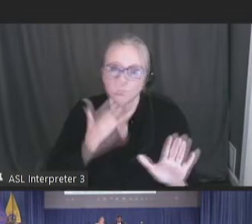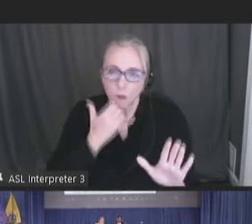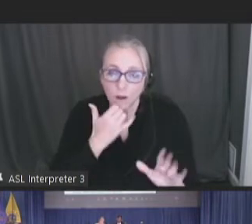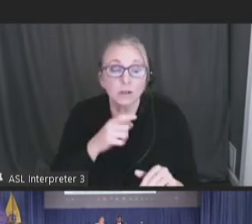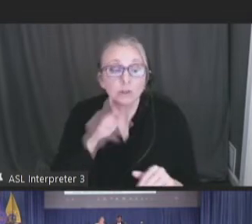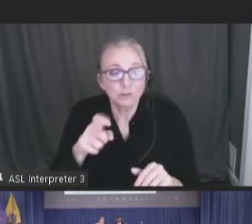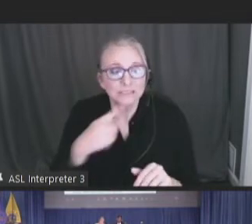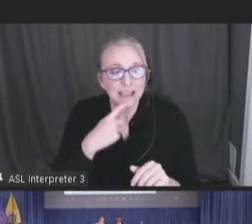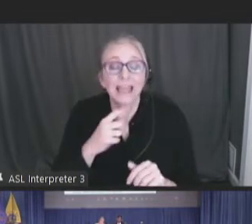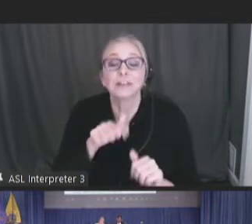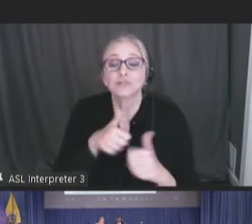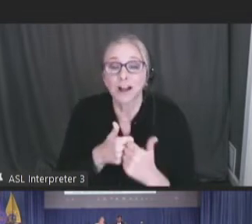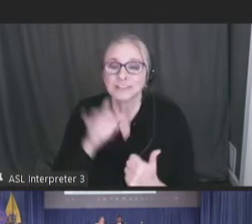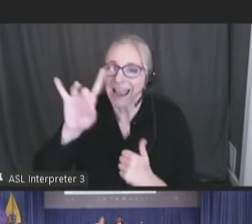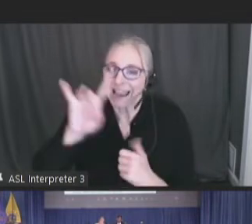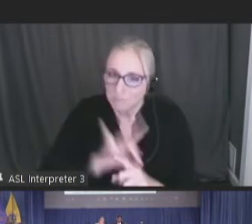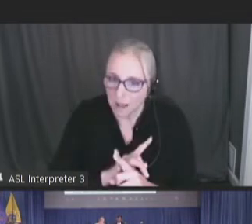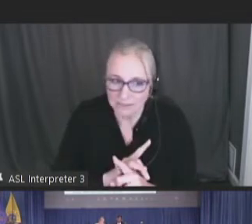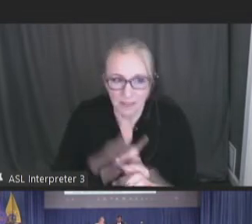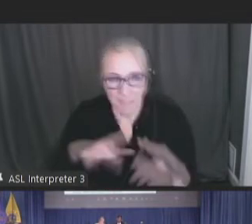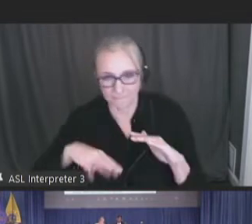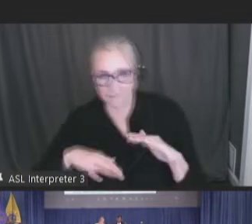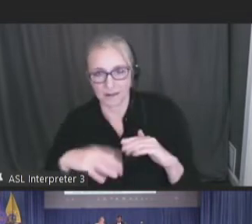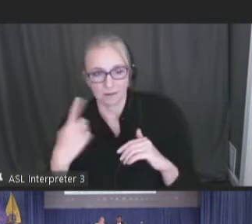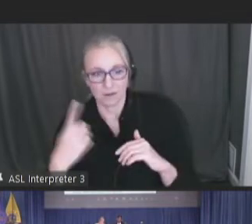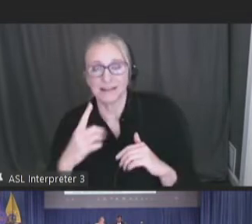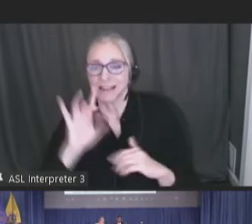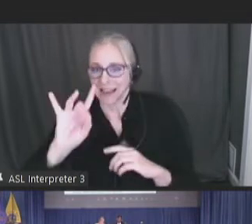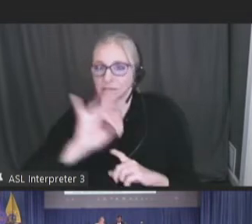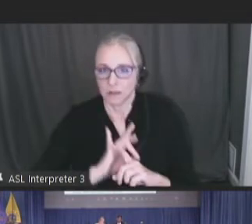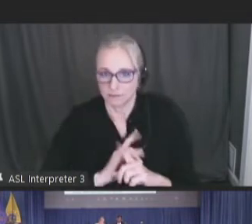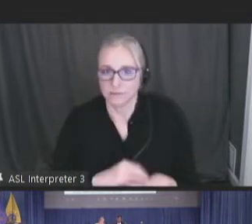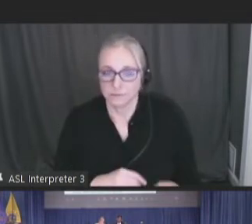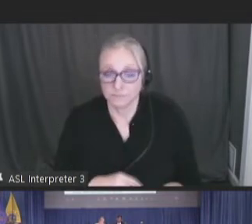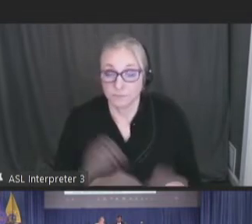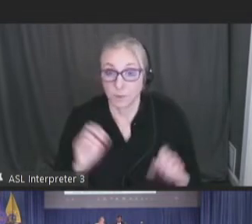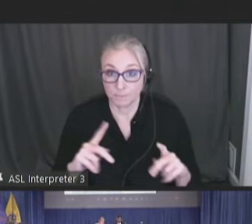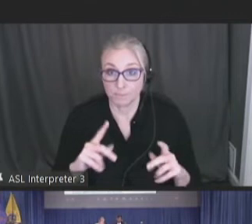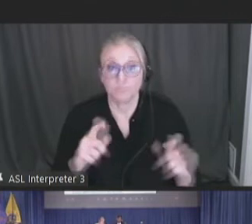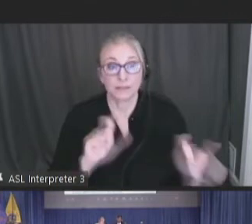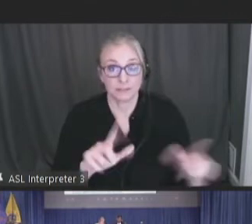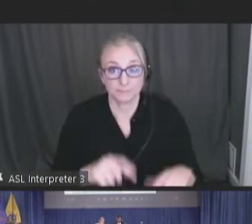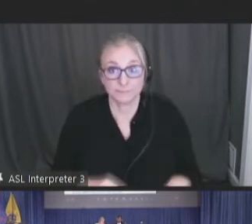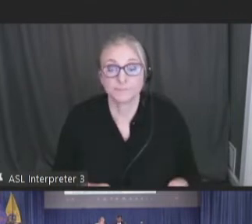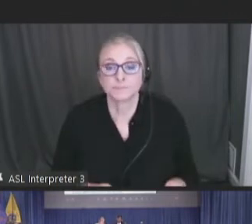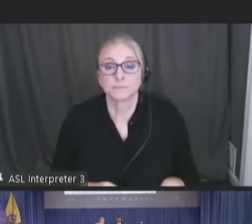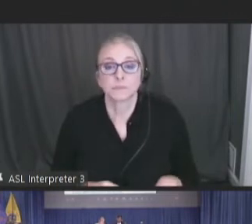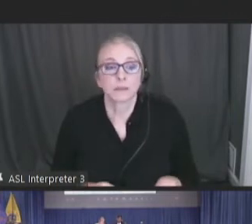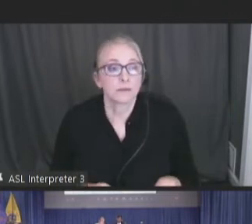challenge at eight months. That bottom one is challenged at eight months. Okay. Next slide.